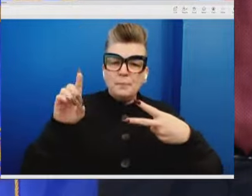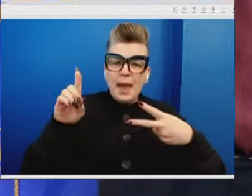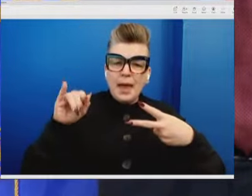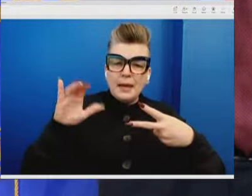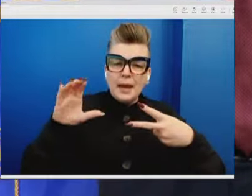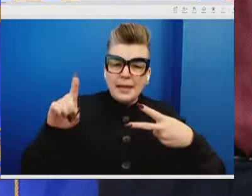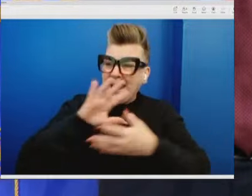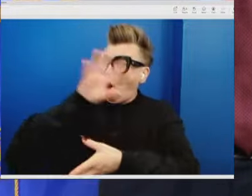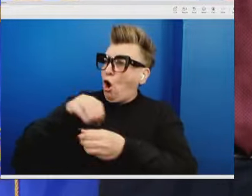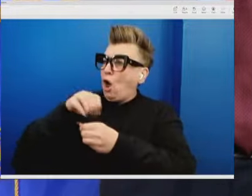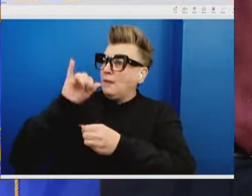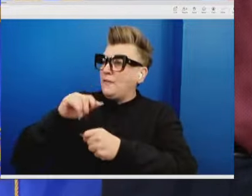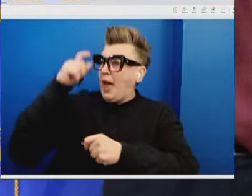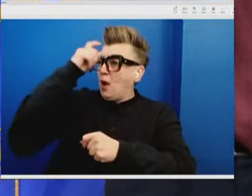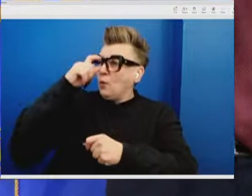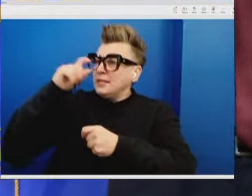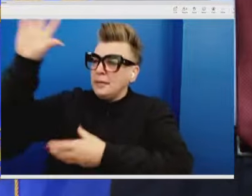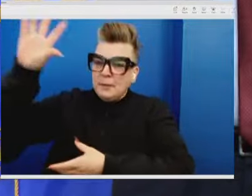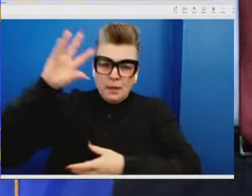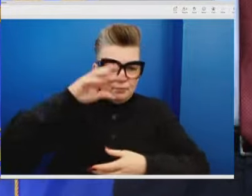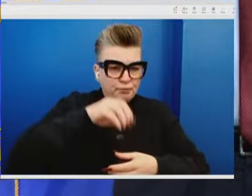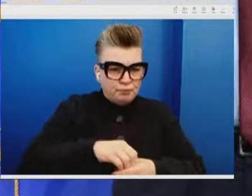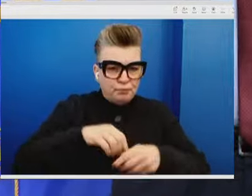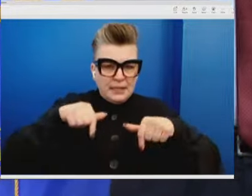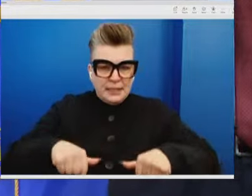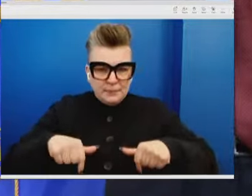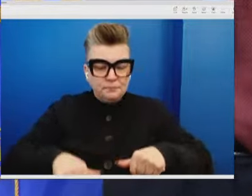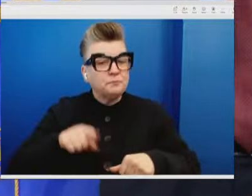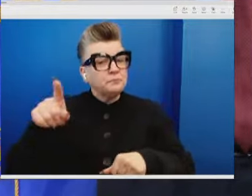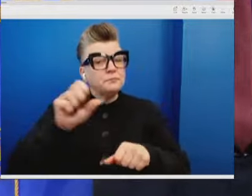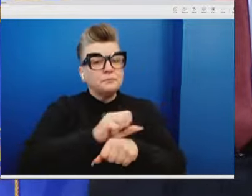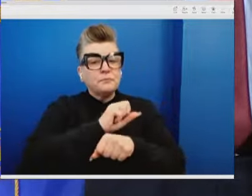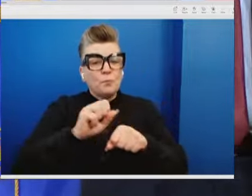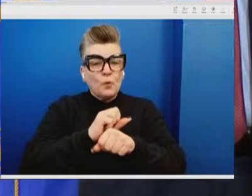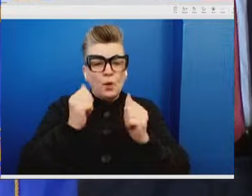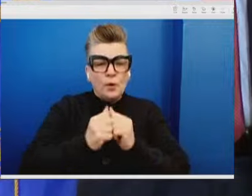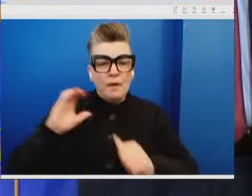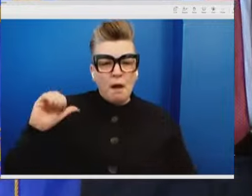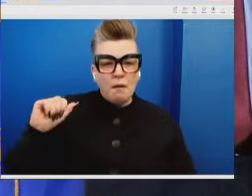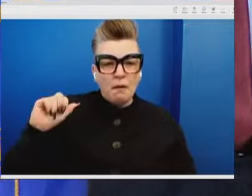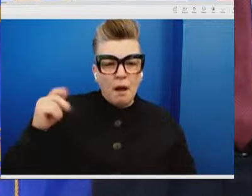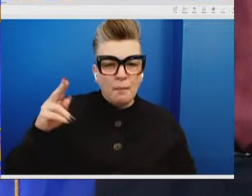His experience paired beautifully with Capri Snap, who's had a tremendous public policy experience